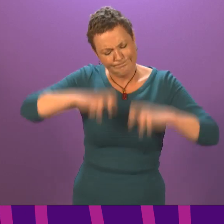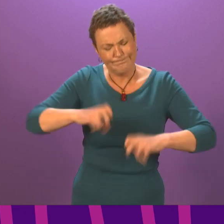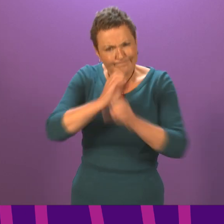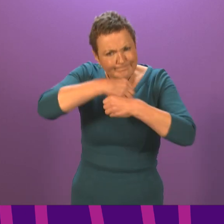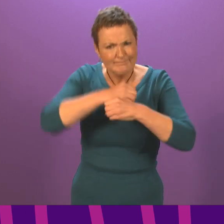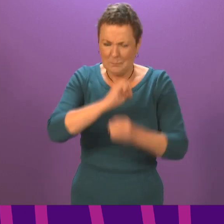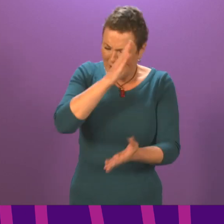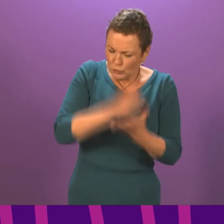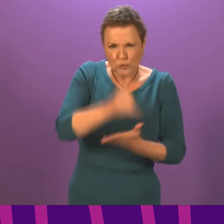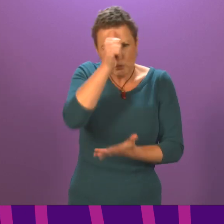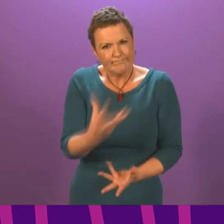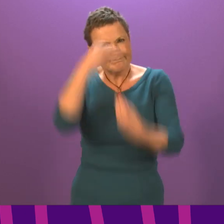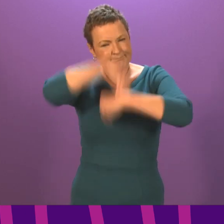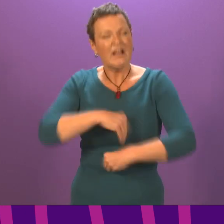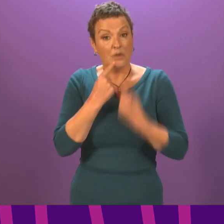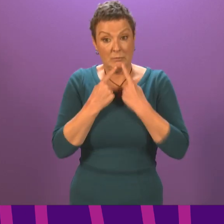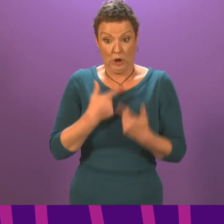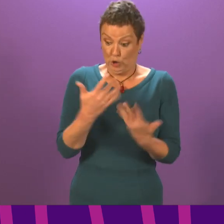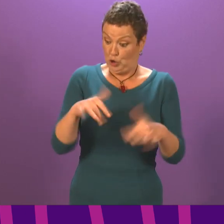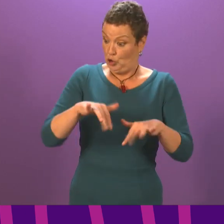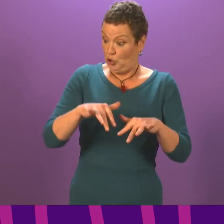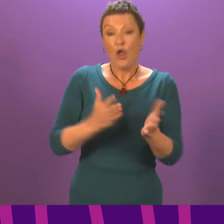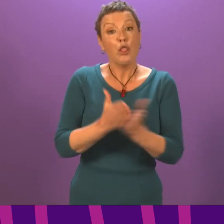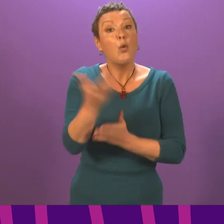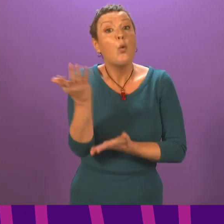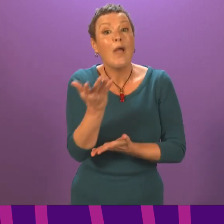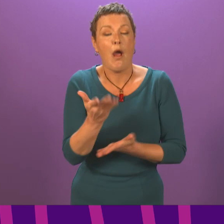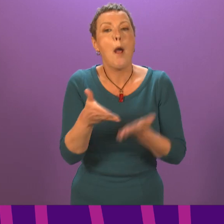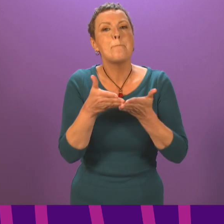the new variant better, and that analysis is being conducted through Public Health England.